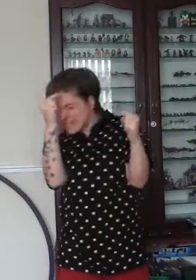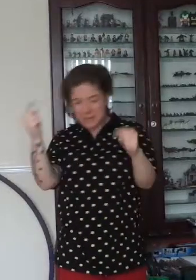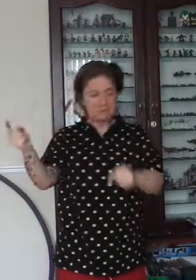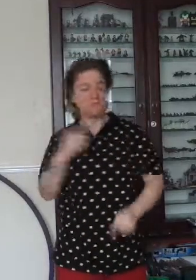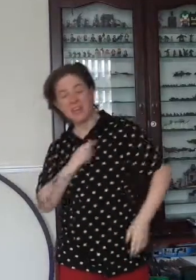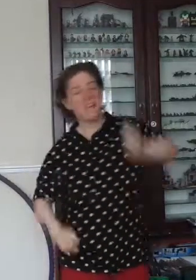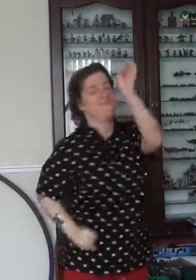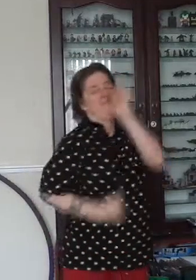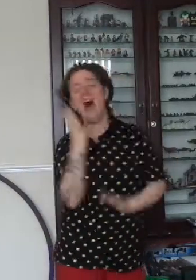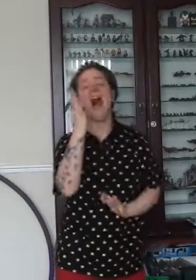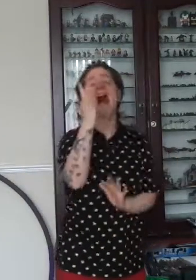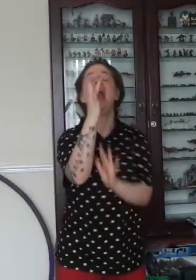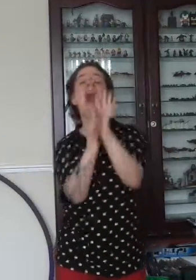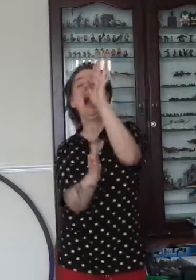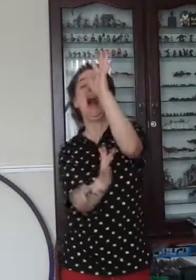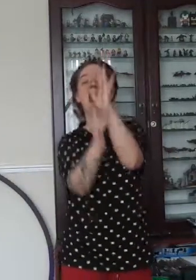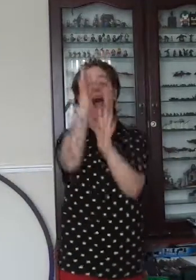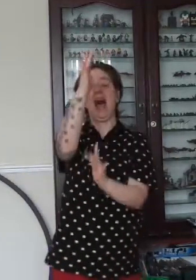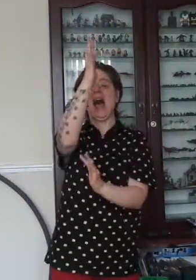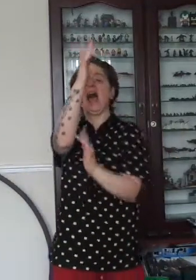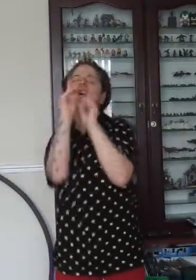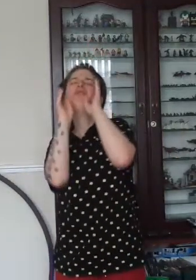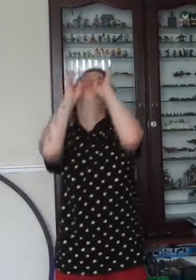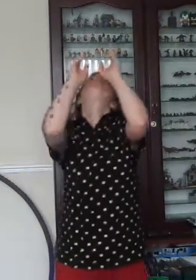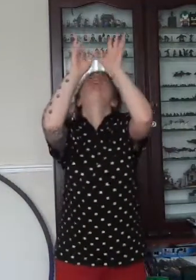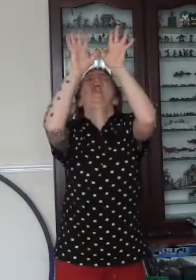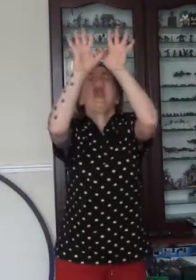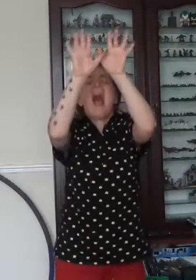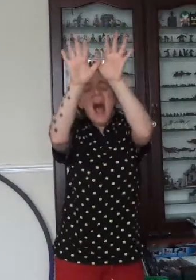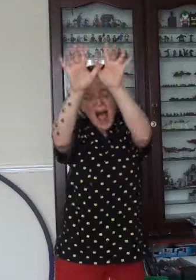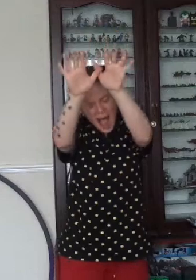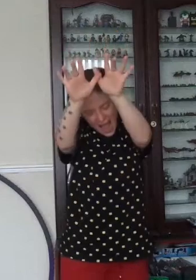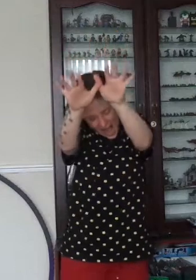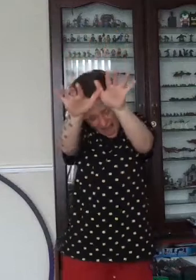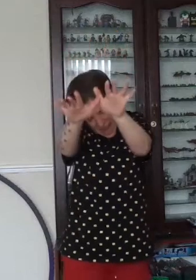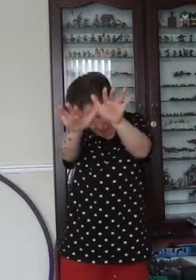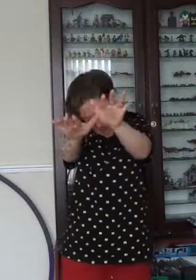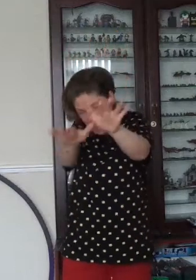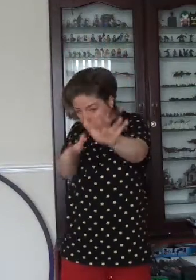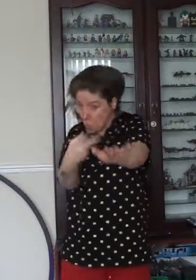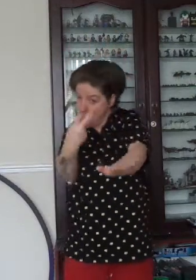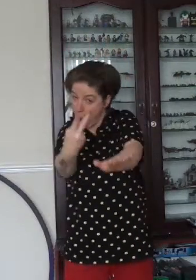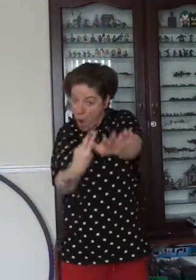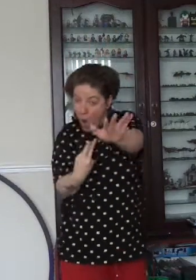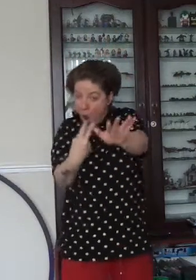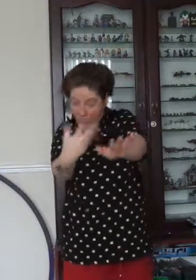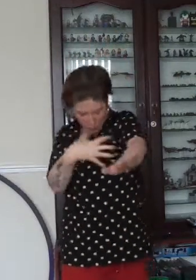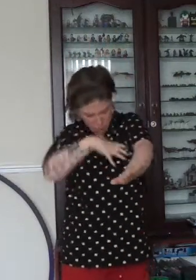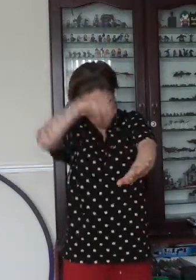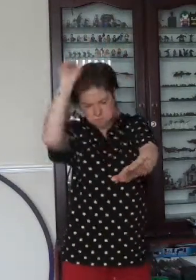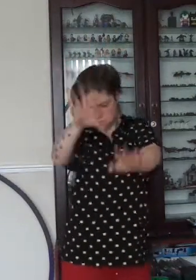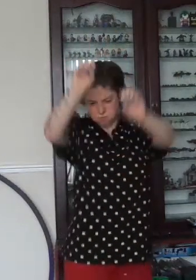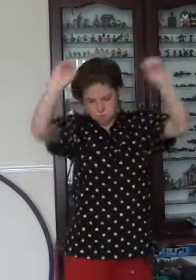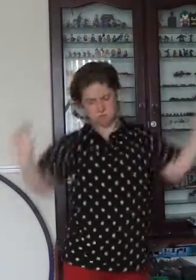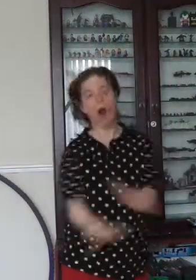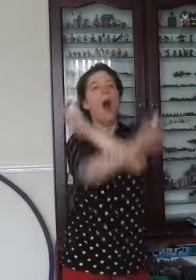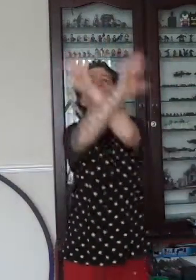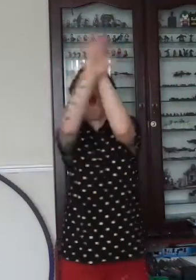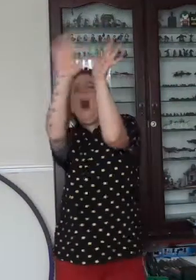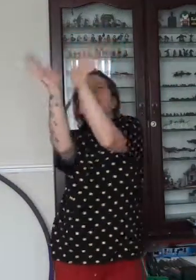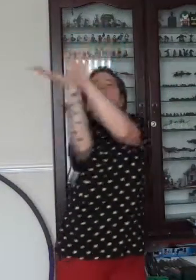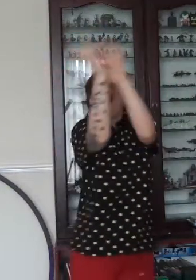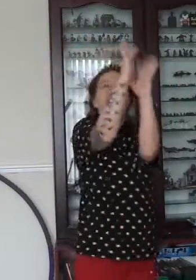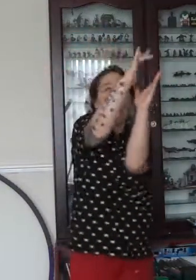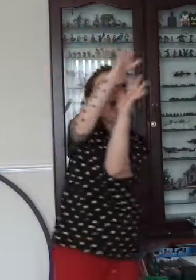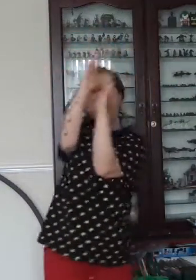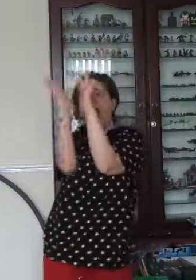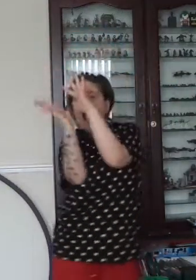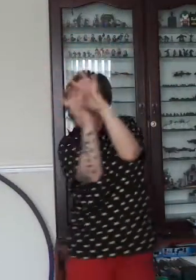I set fire to the rain And I threw us into the flames